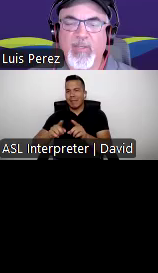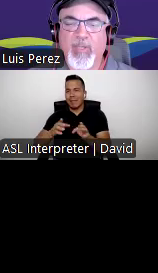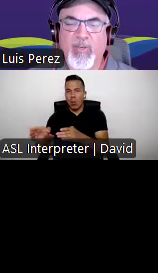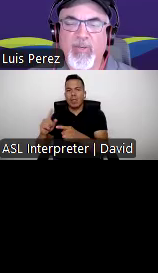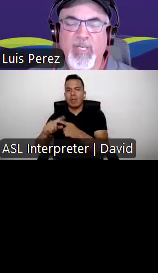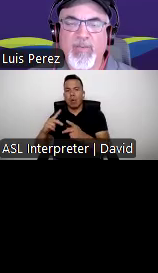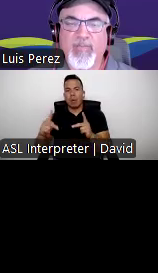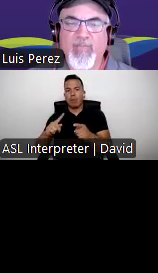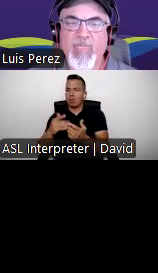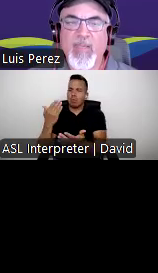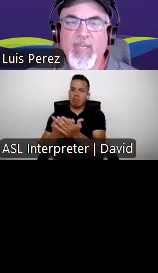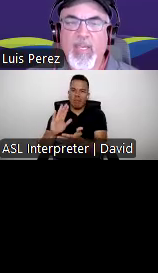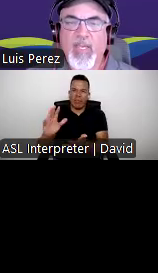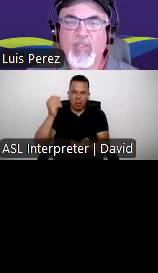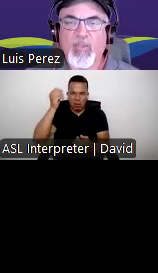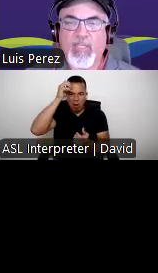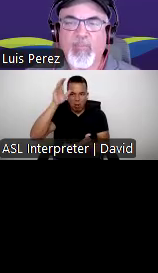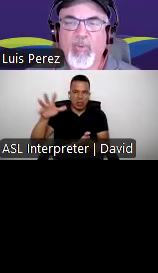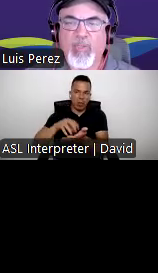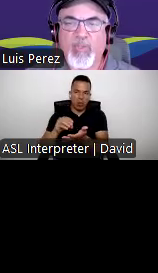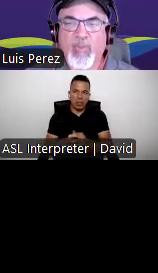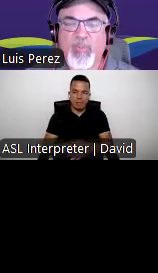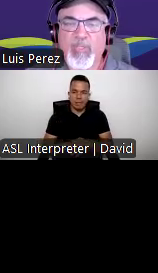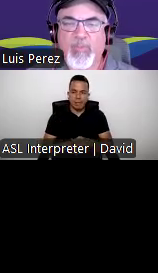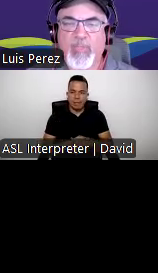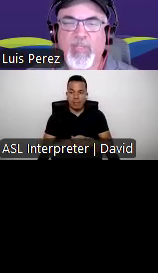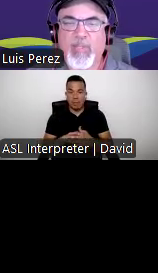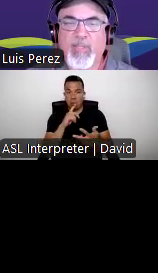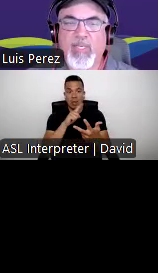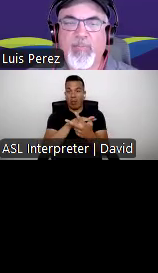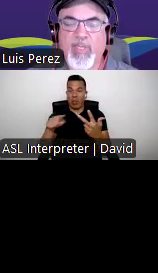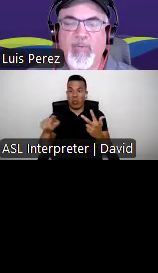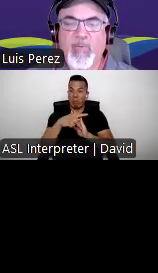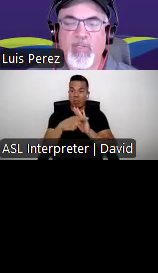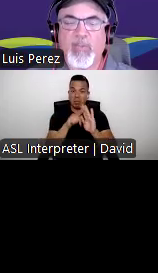or their learning. And so that's important, those three principles across the top, but then we also